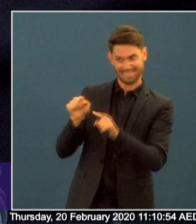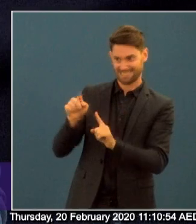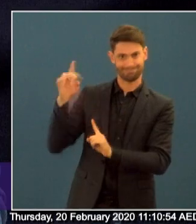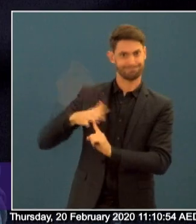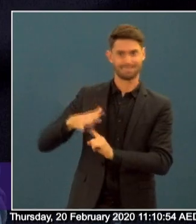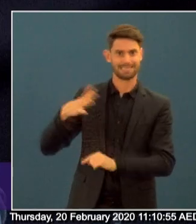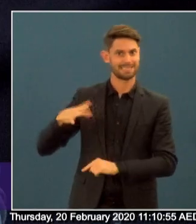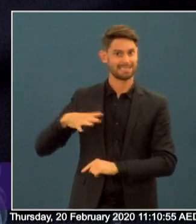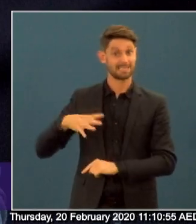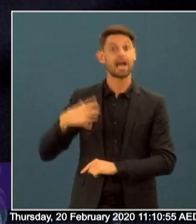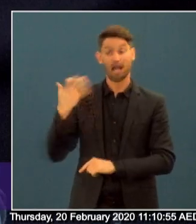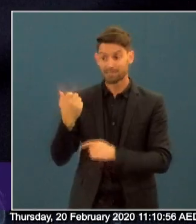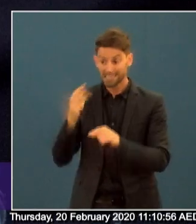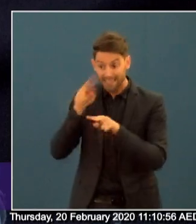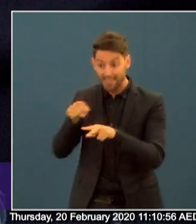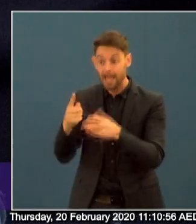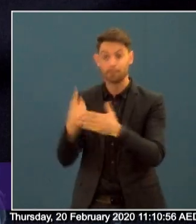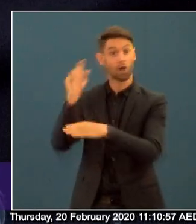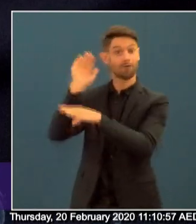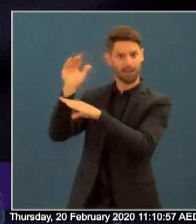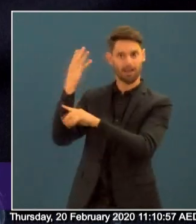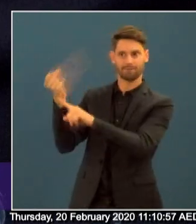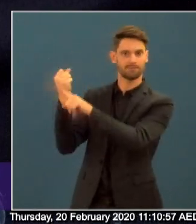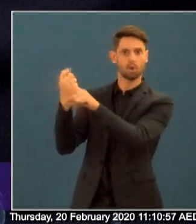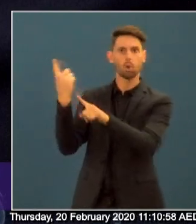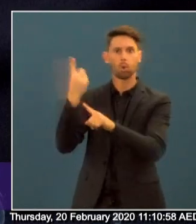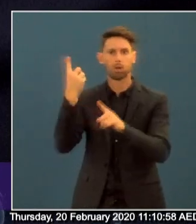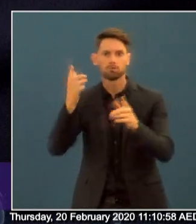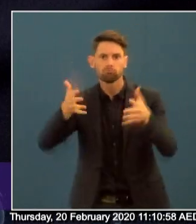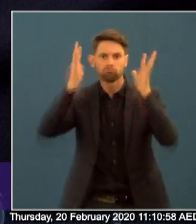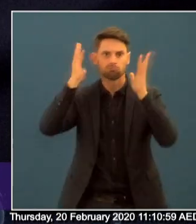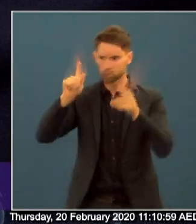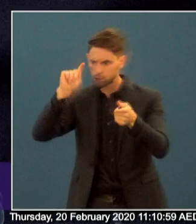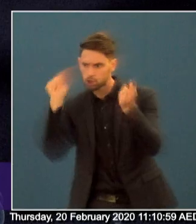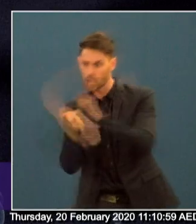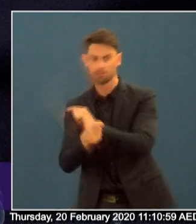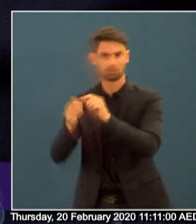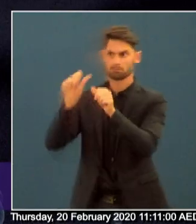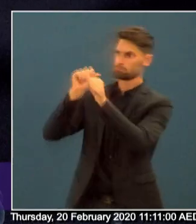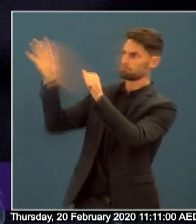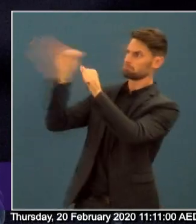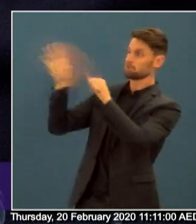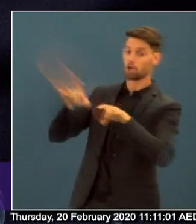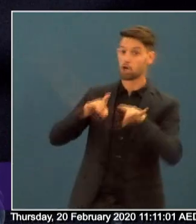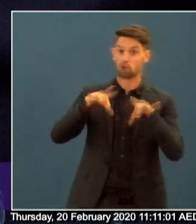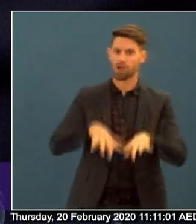in other countries, internationally, who are progressive with these kind of initiatives. So I think we can do it better.